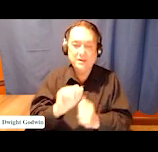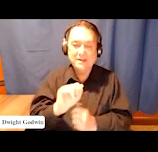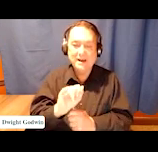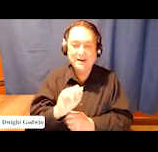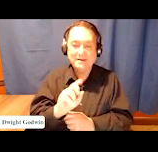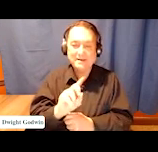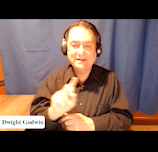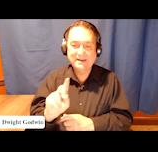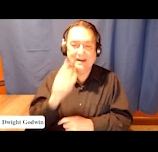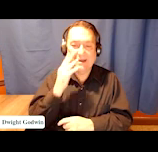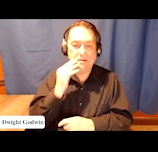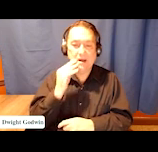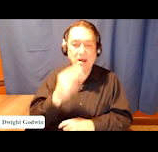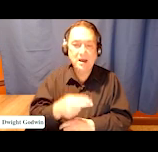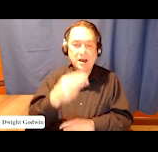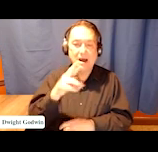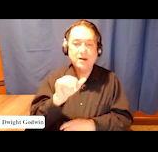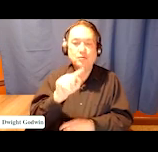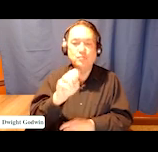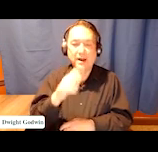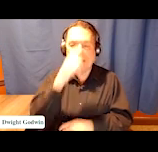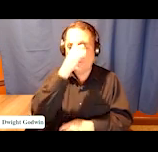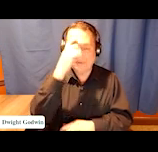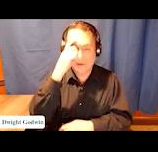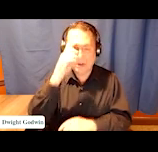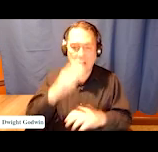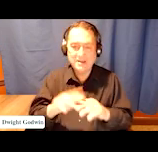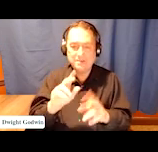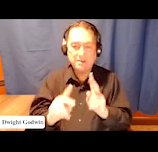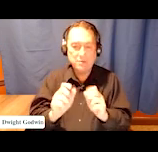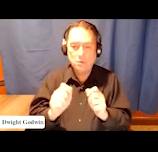experience a higher rate of trauma than those without IDD.